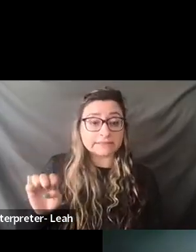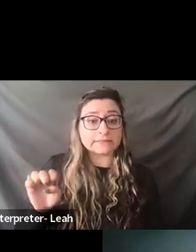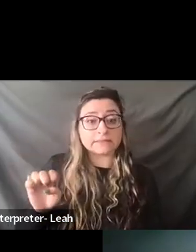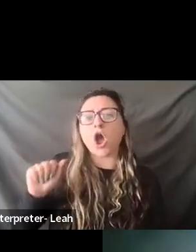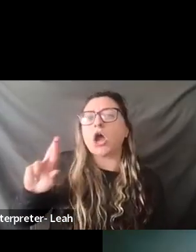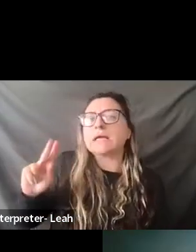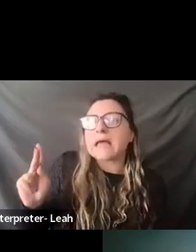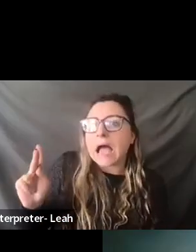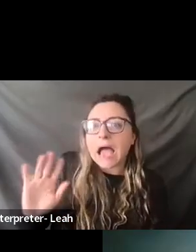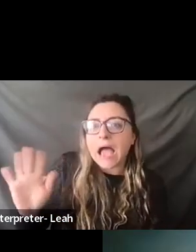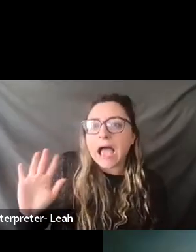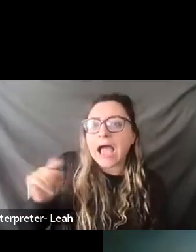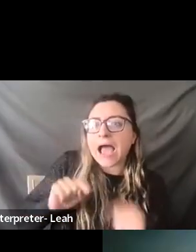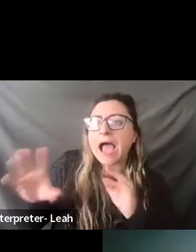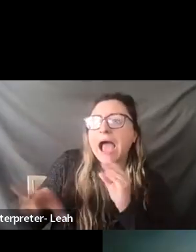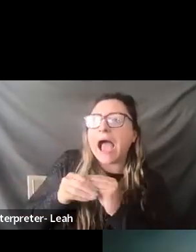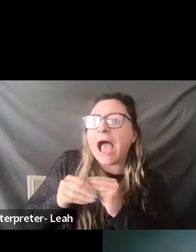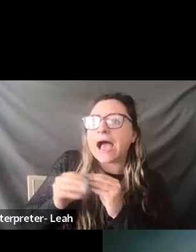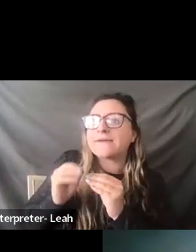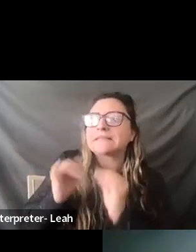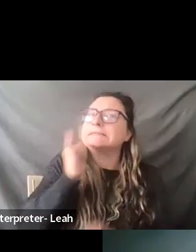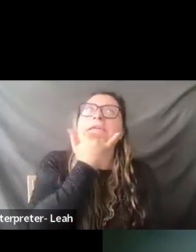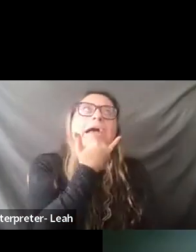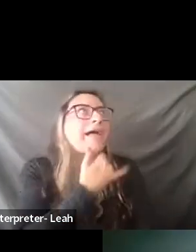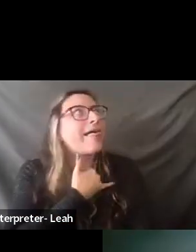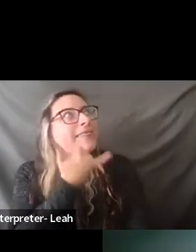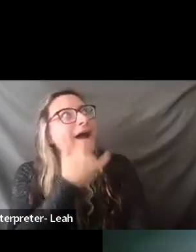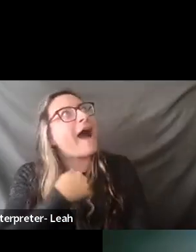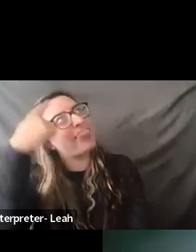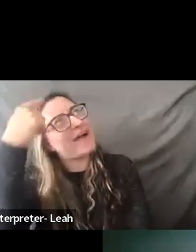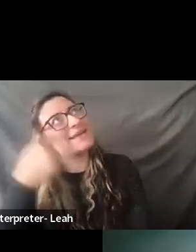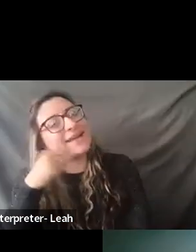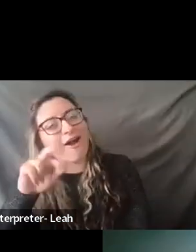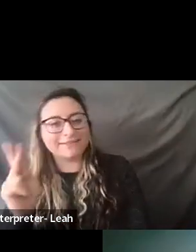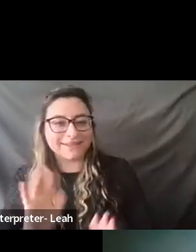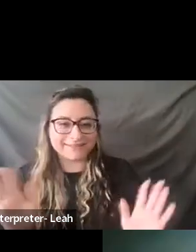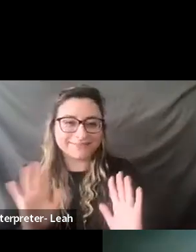In some of the tribal communities as well as in the -- community in Arizona, having the elders -- Arkansas.